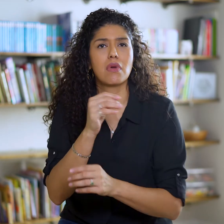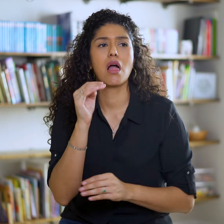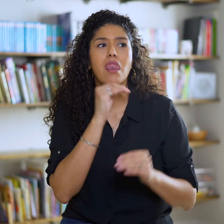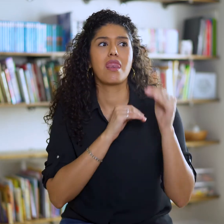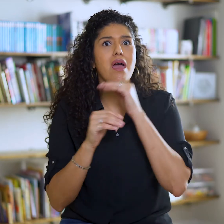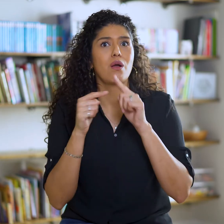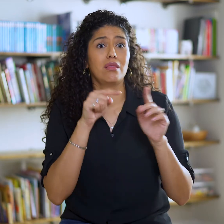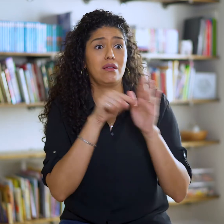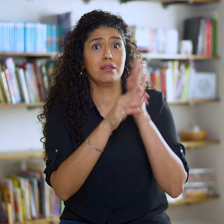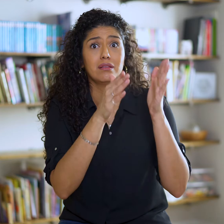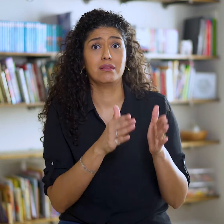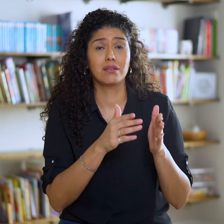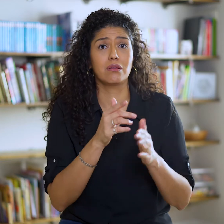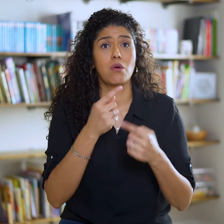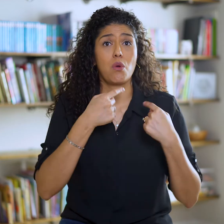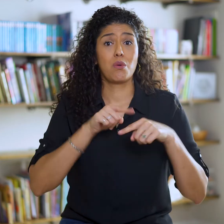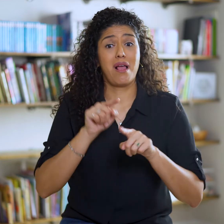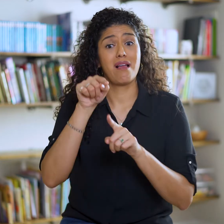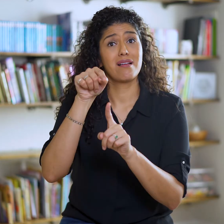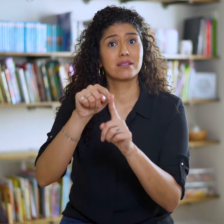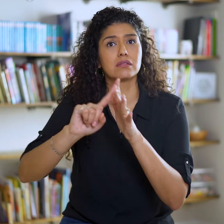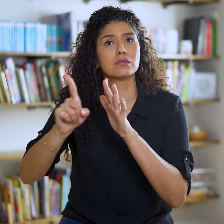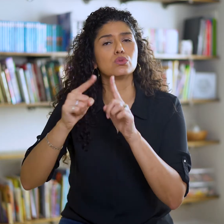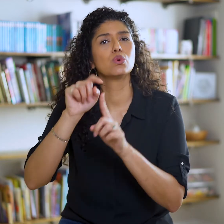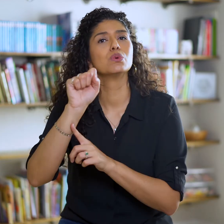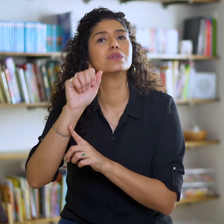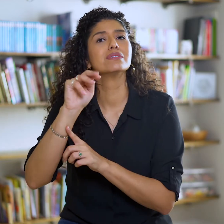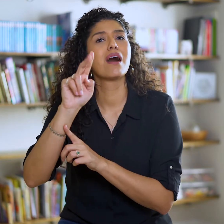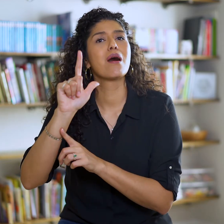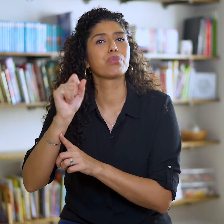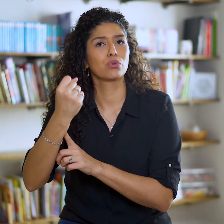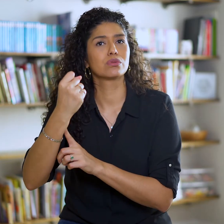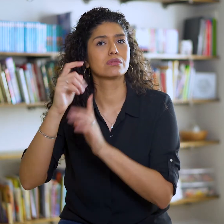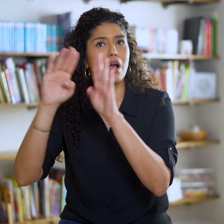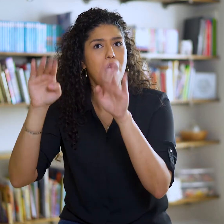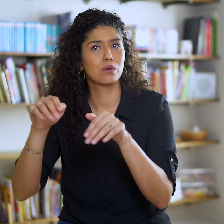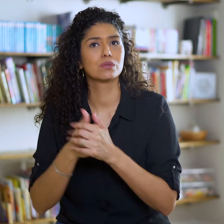and lies to the assassins while David runs to Samuel’s house.